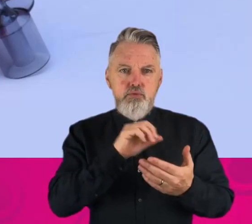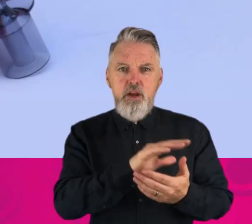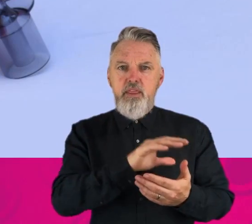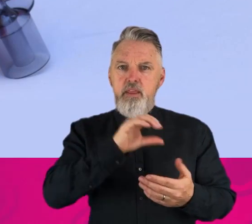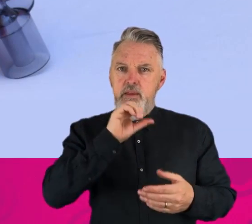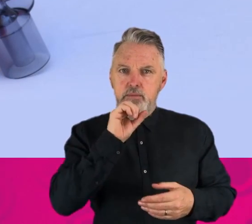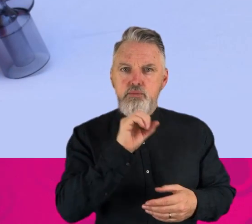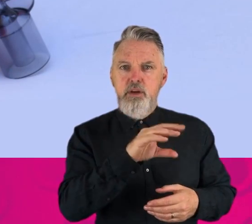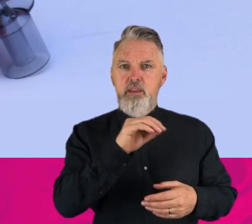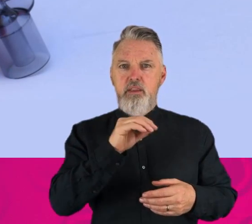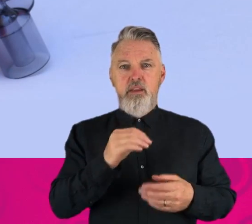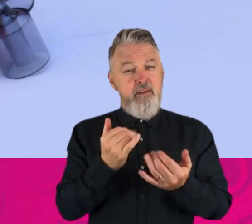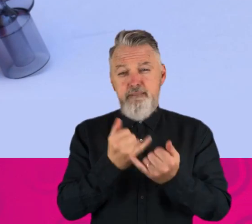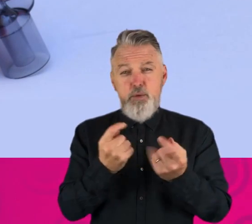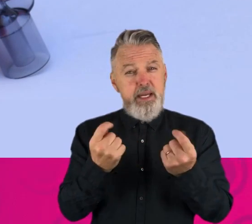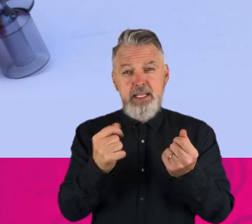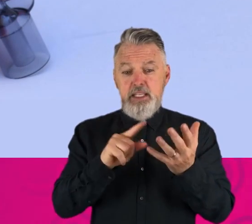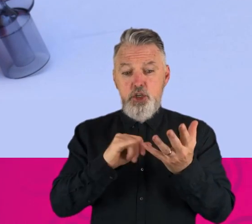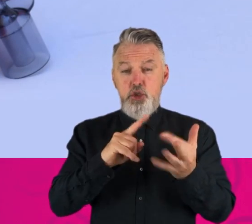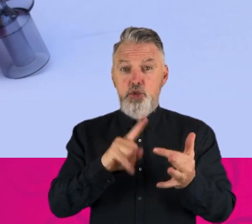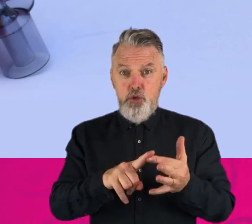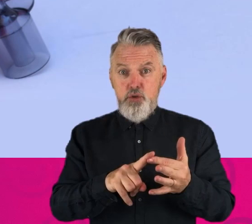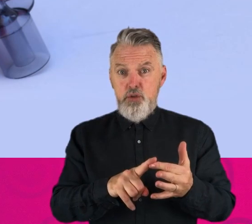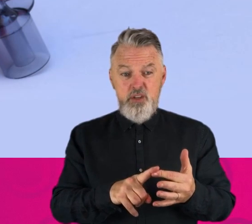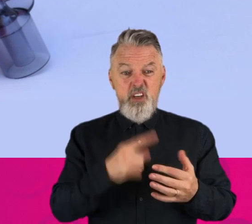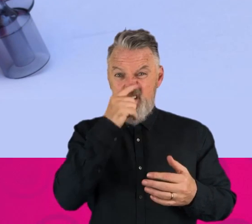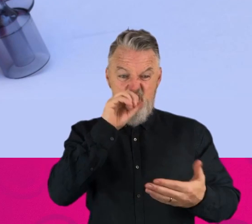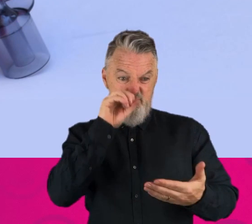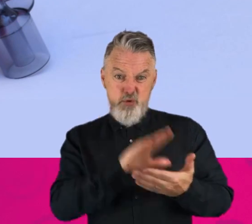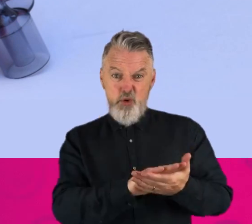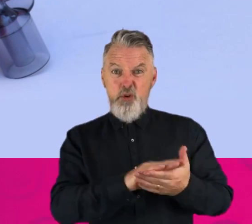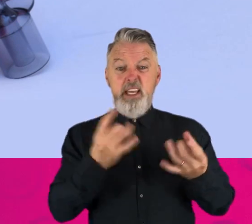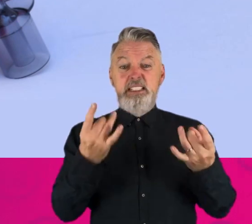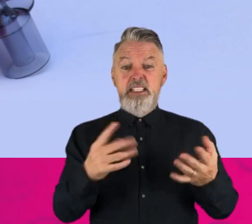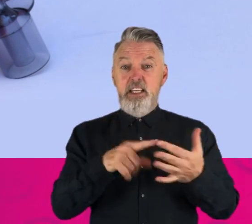It’s intuitive to use and fits onto existing equipment. It is portable, lightweight